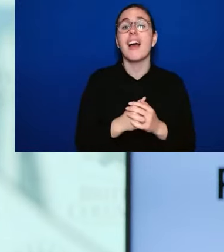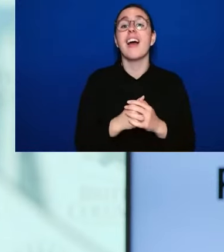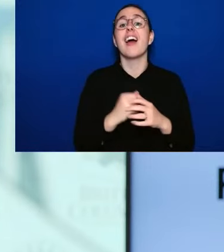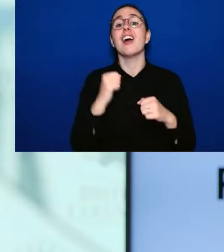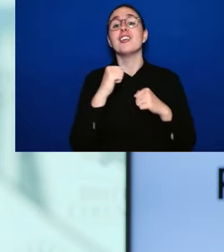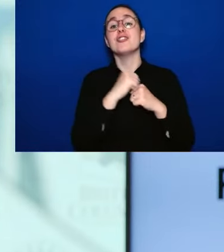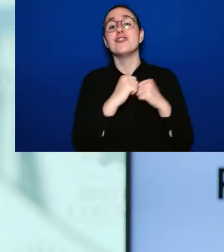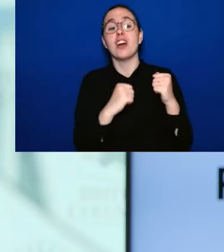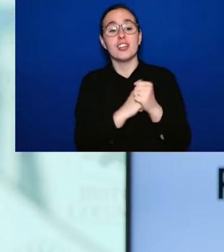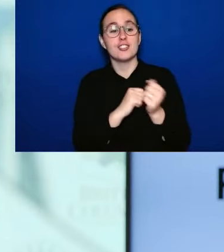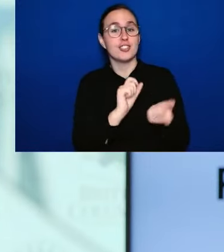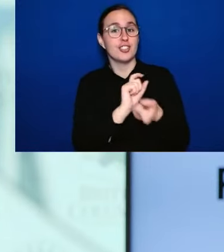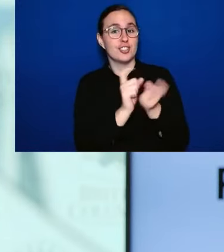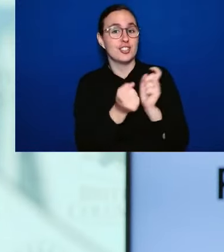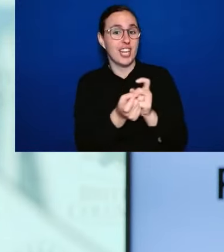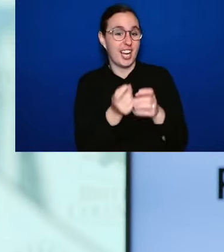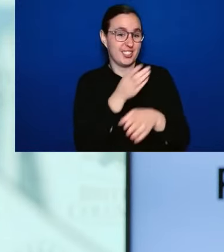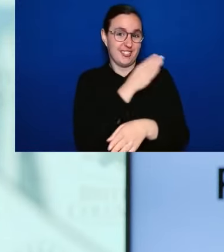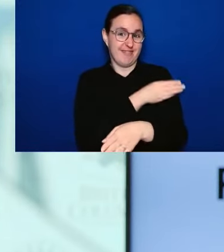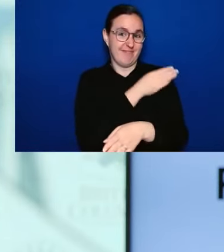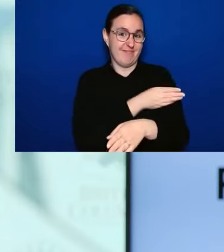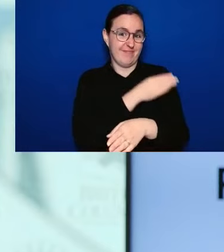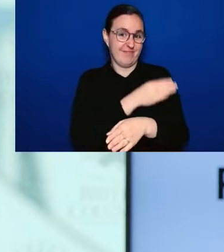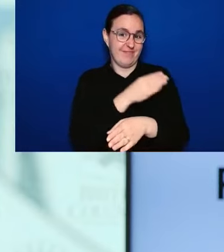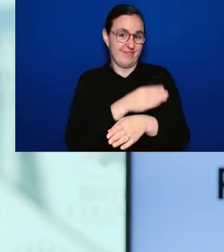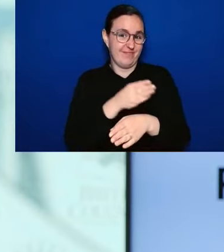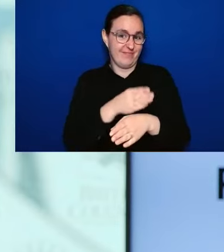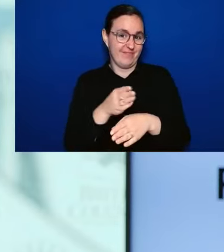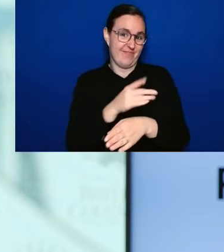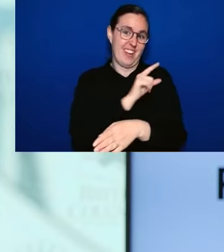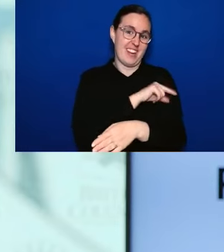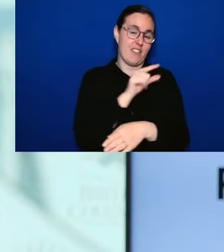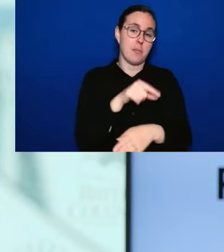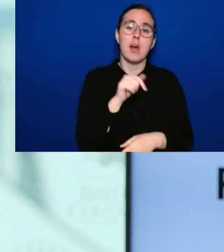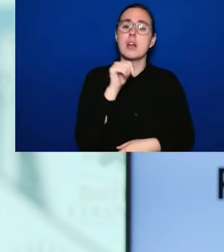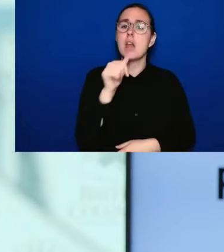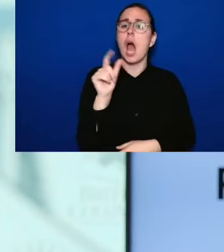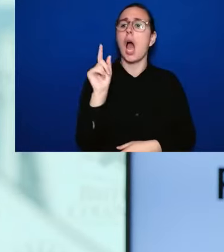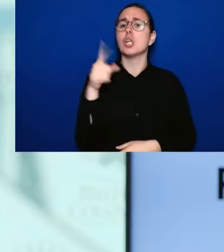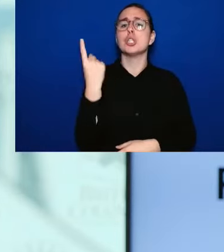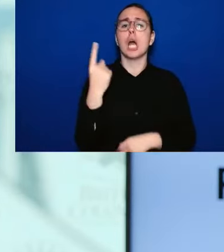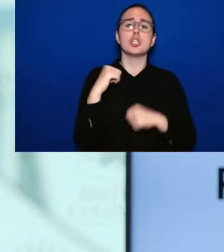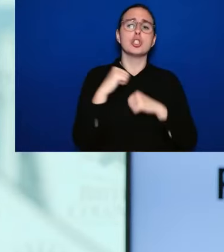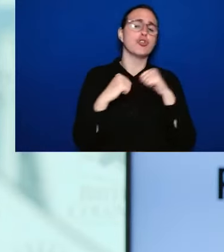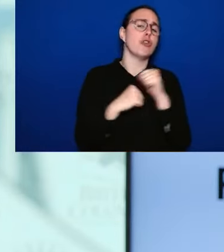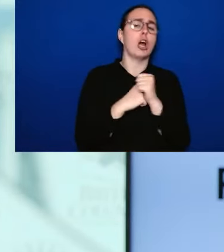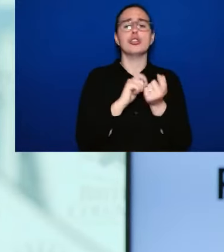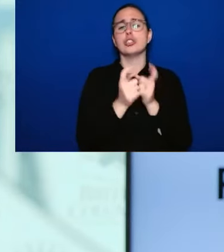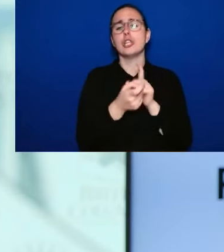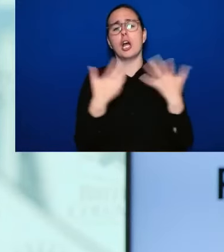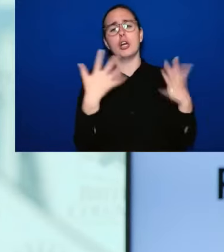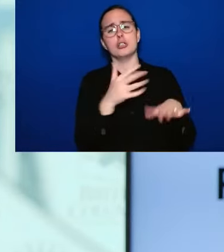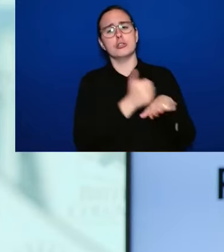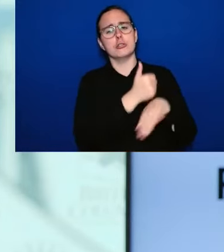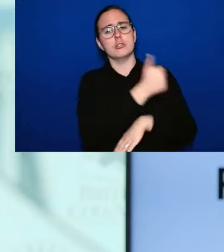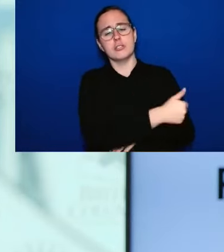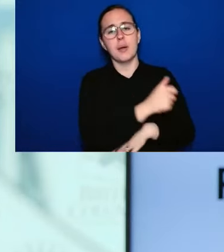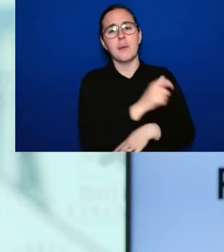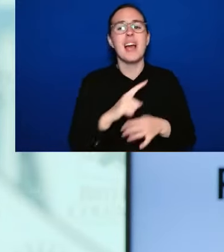change. I think this issue of significantly growing demand. In us having outstanding leaders as